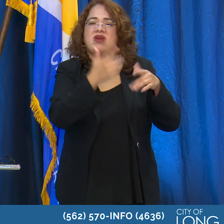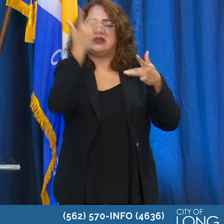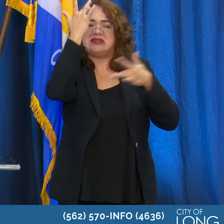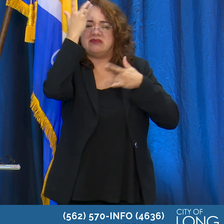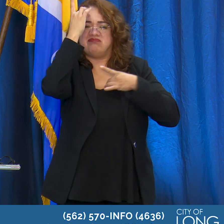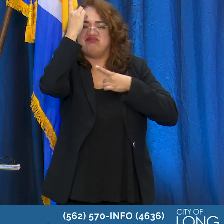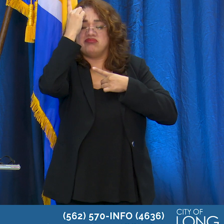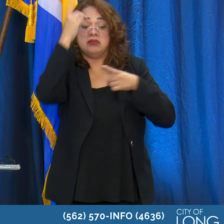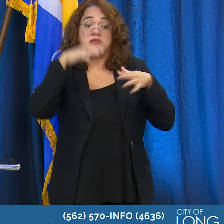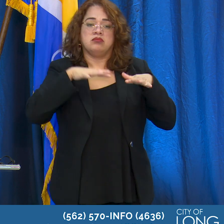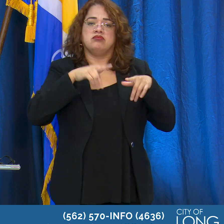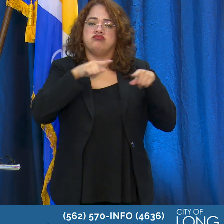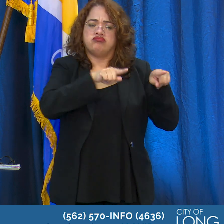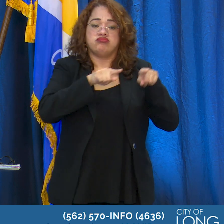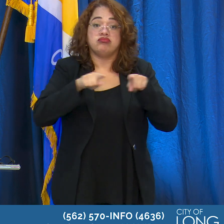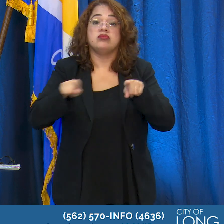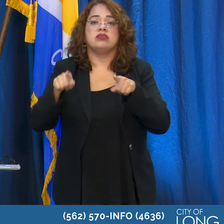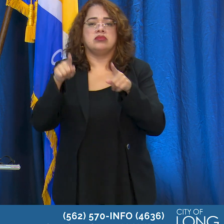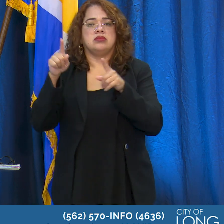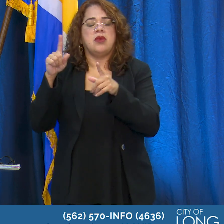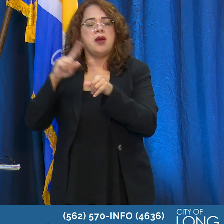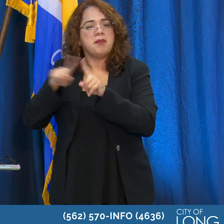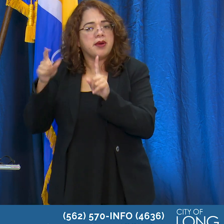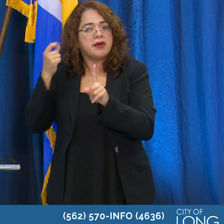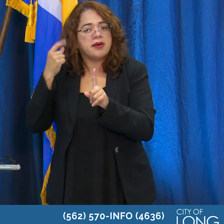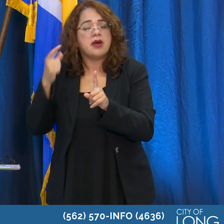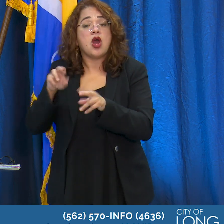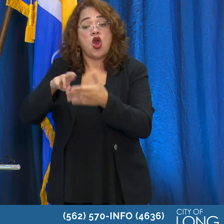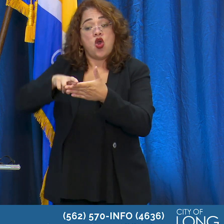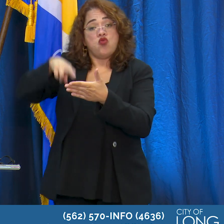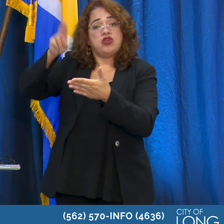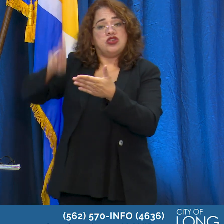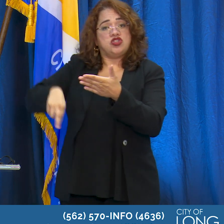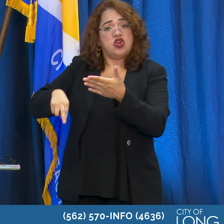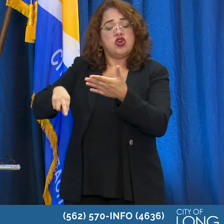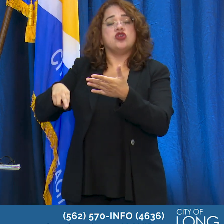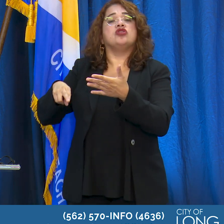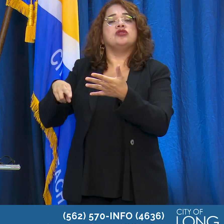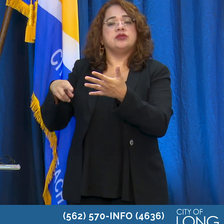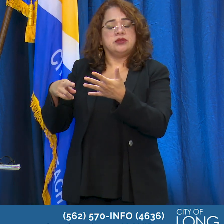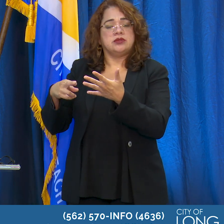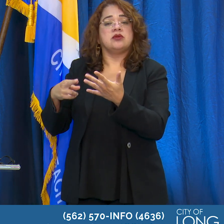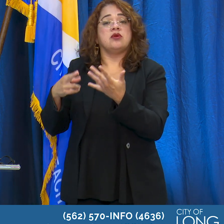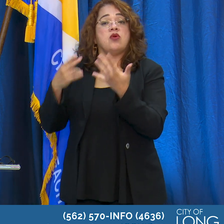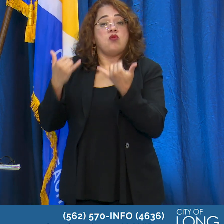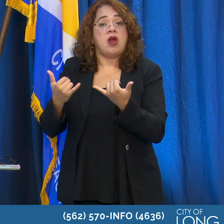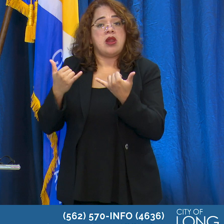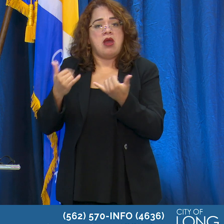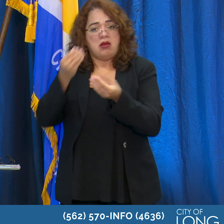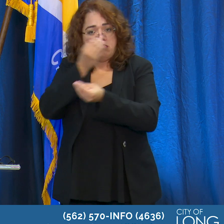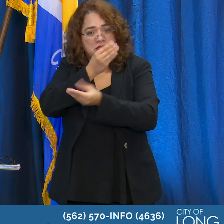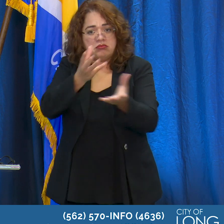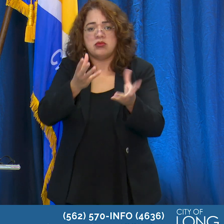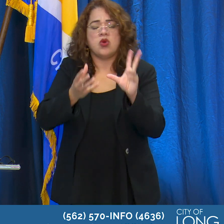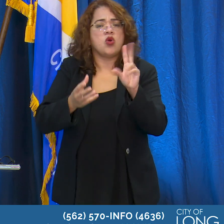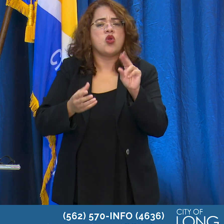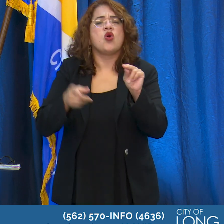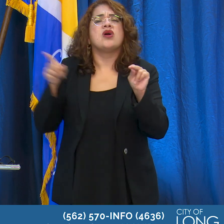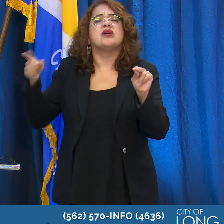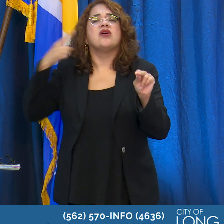We know that the patient care and test results are not being affected or delayed by this at this time. It is a reporting space